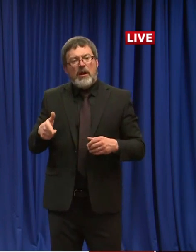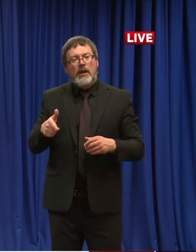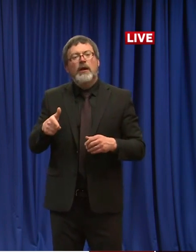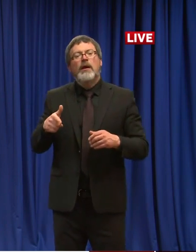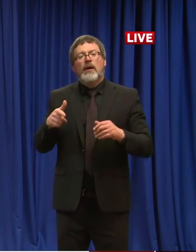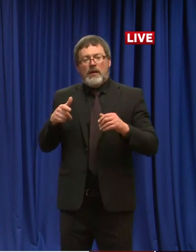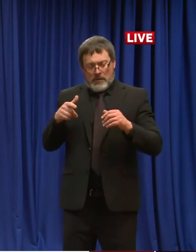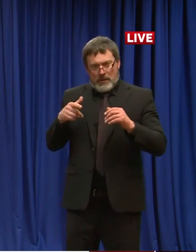MUCH. CERTAINLY.